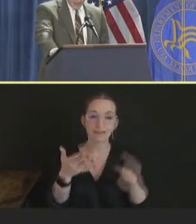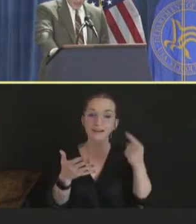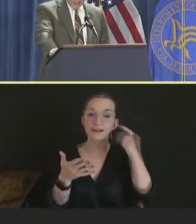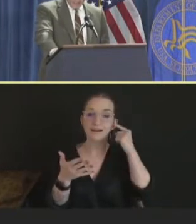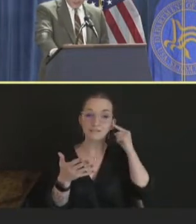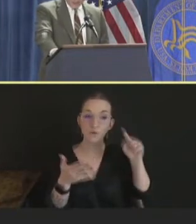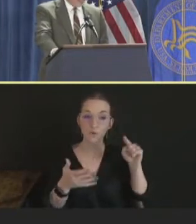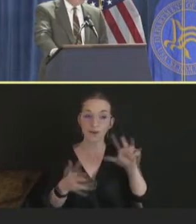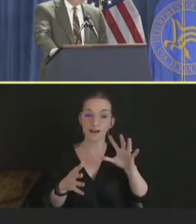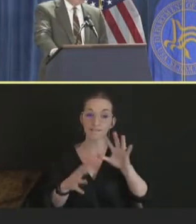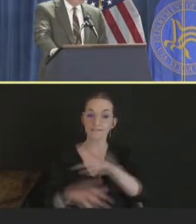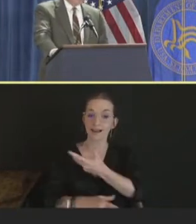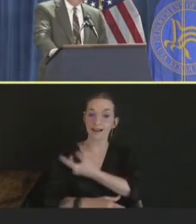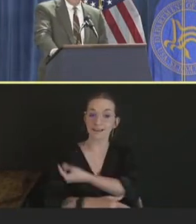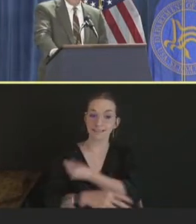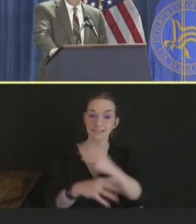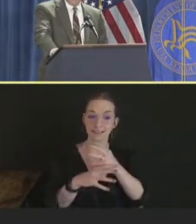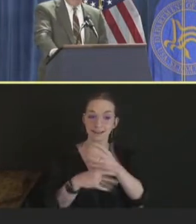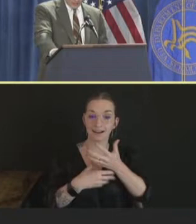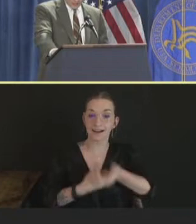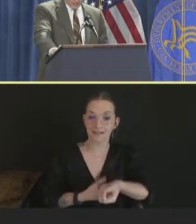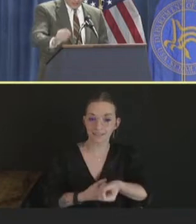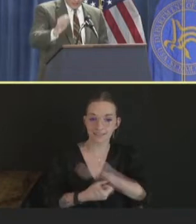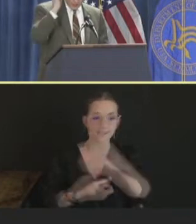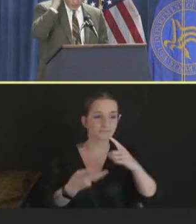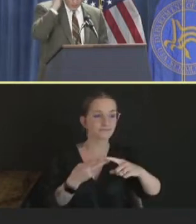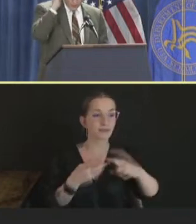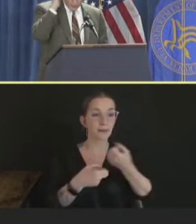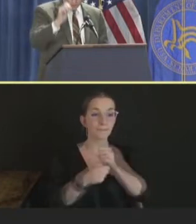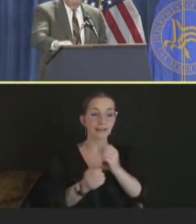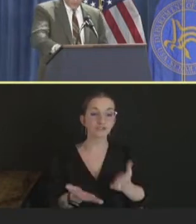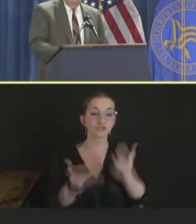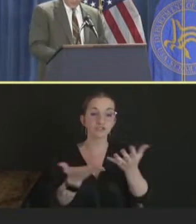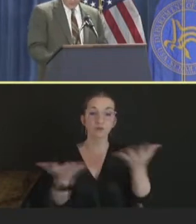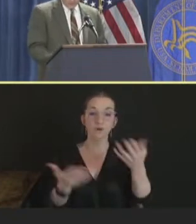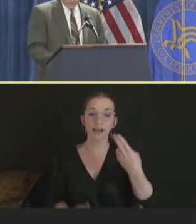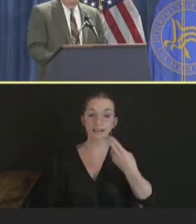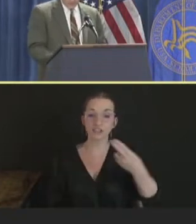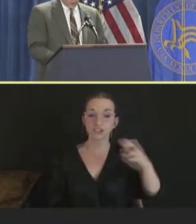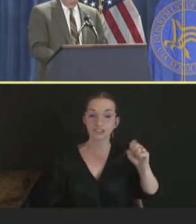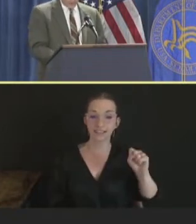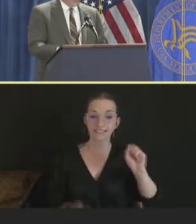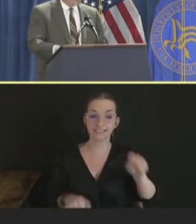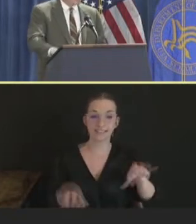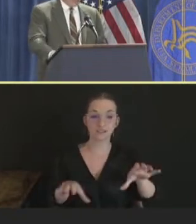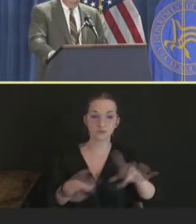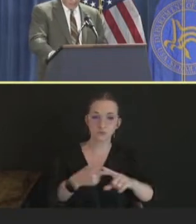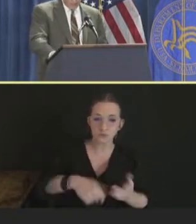to make suggestions as to what HHS can do to improve confidence in all recommended vaccines